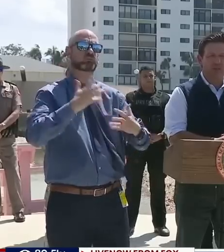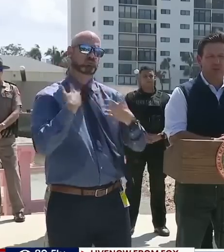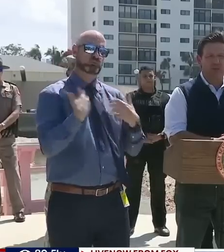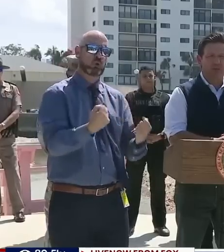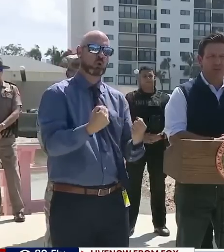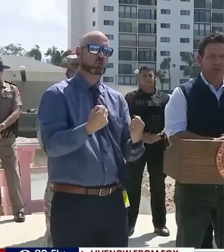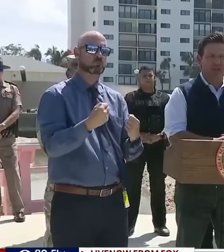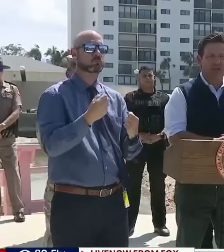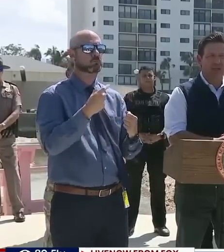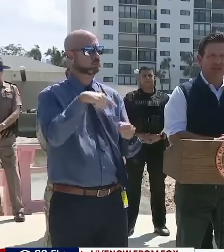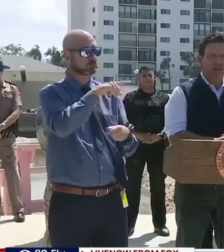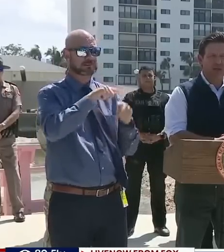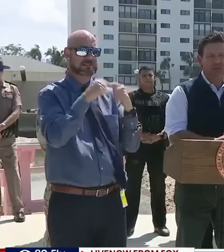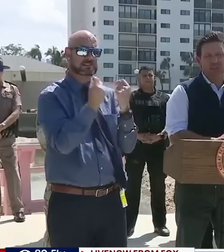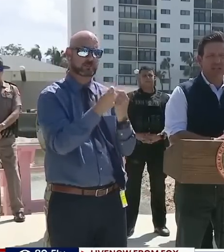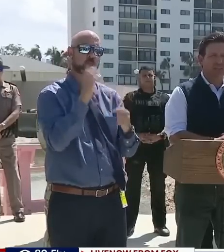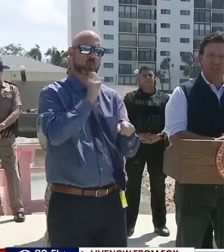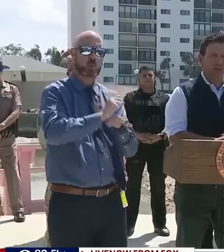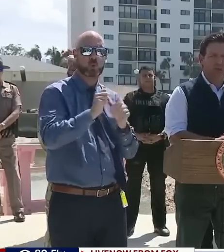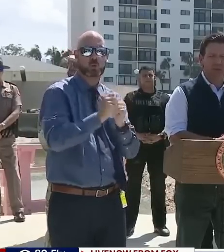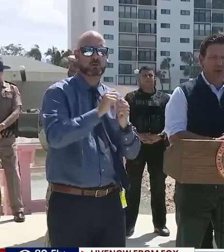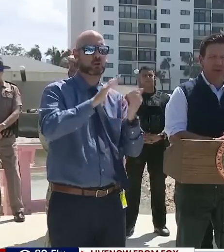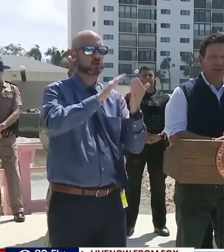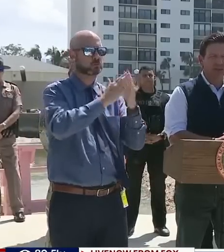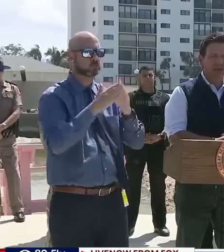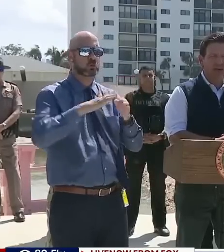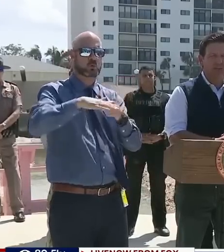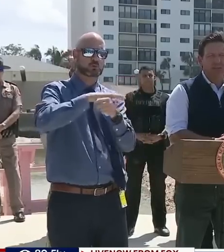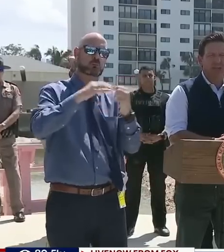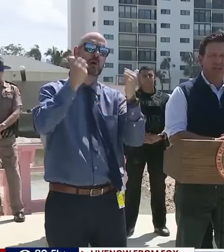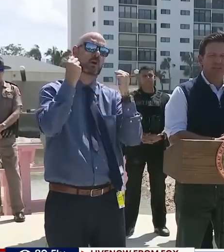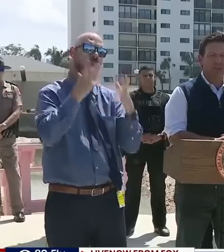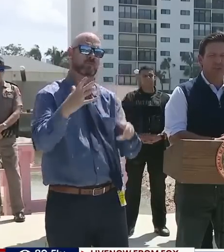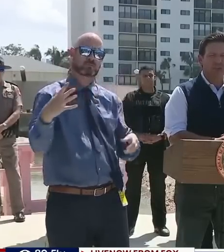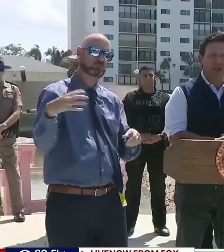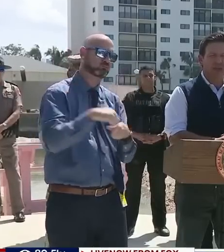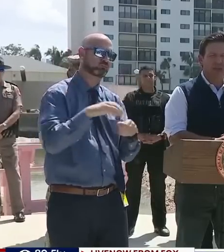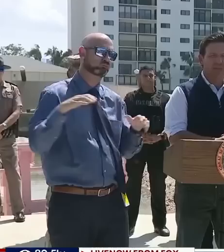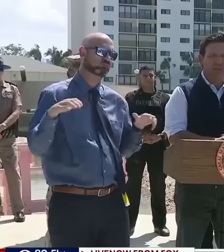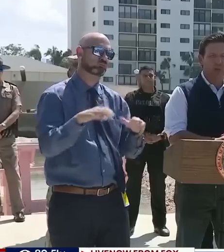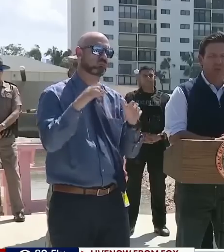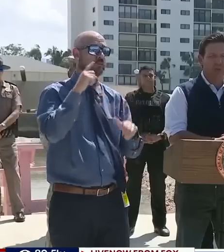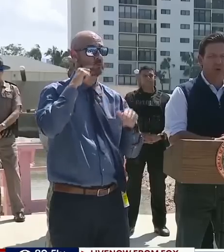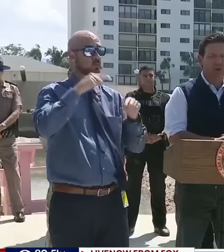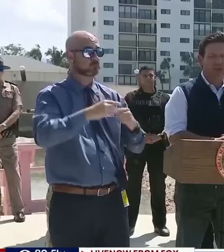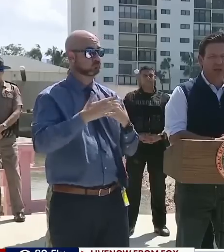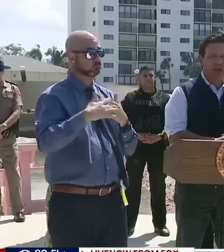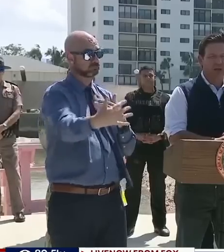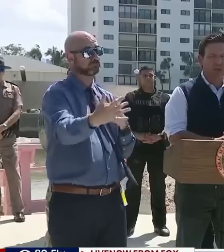get people back back on their feet. you know, Kevin and his team are working here with uh, with with the folks in the local community. you know, there's